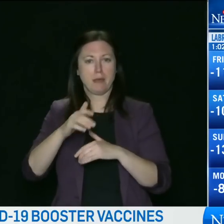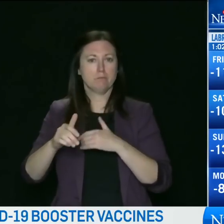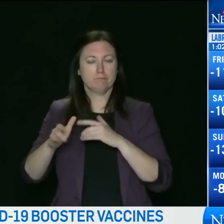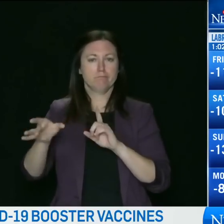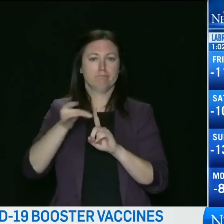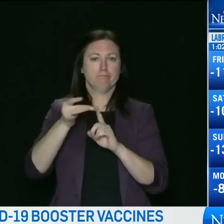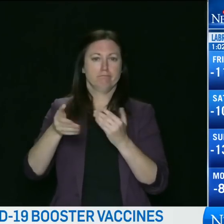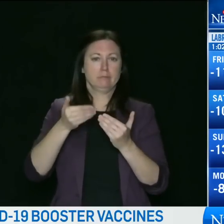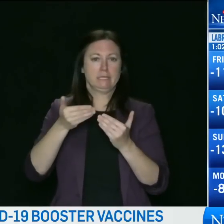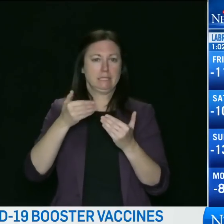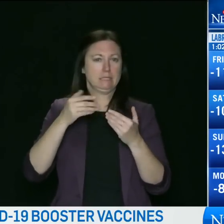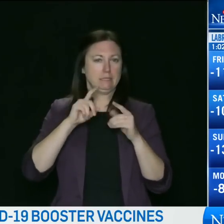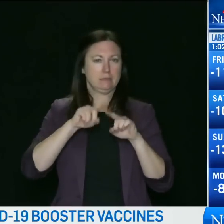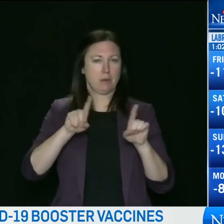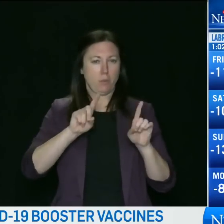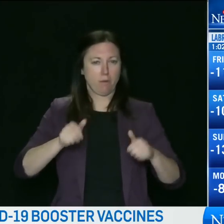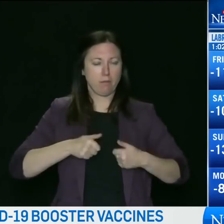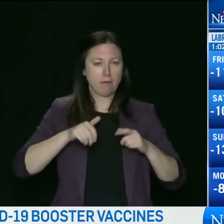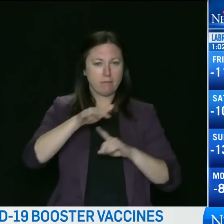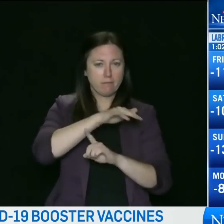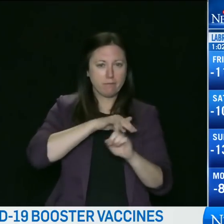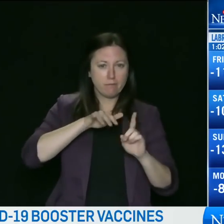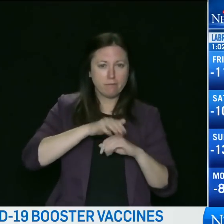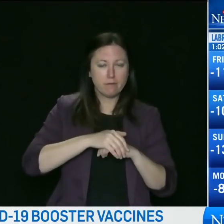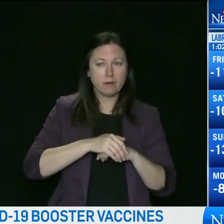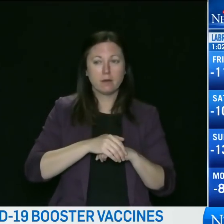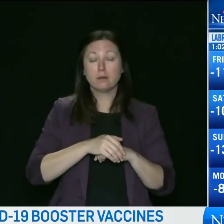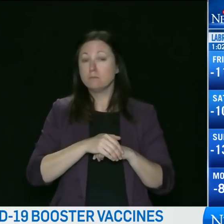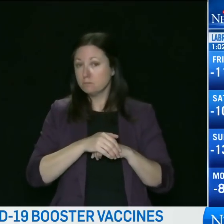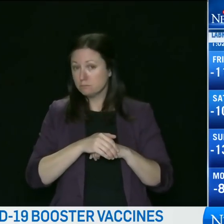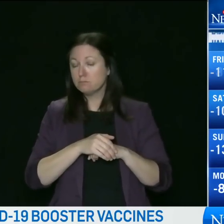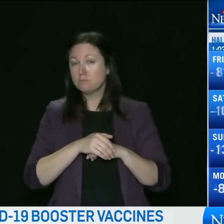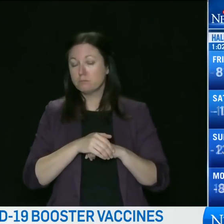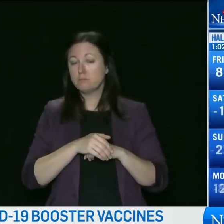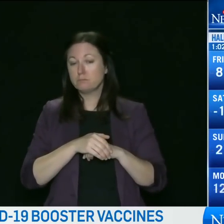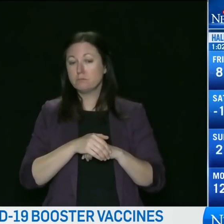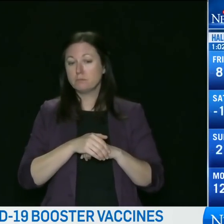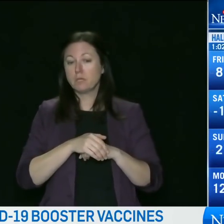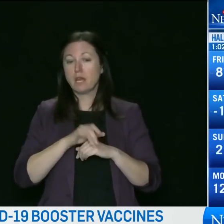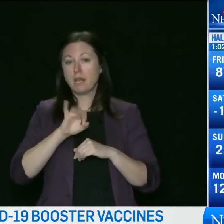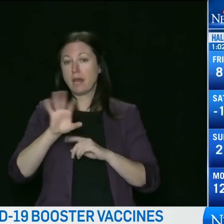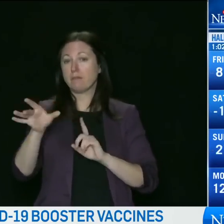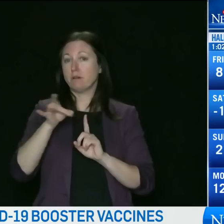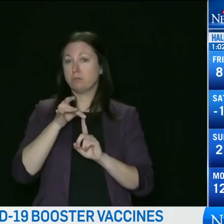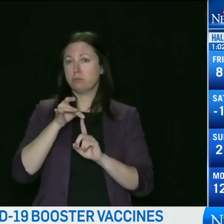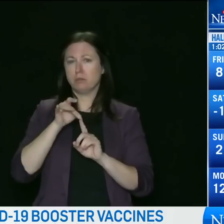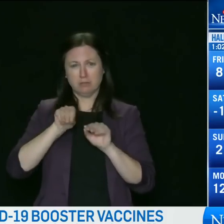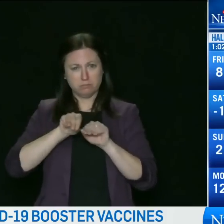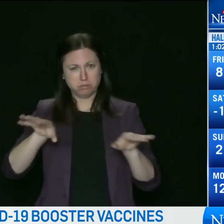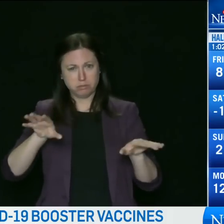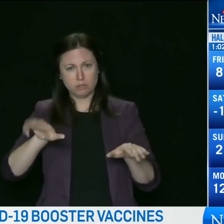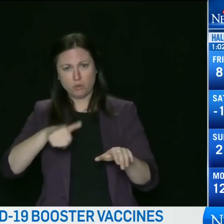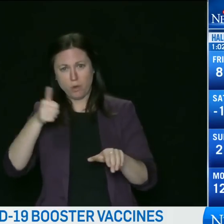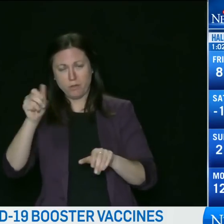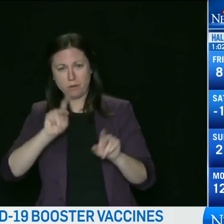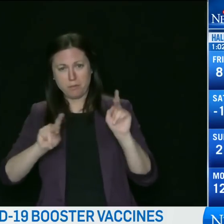CONDITIONS, RACIALIZED AND MARGINALIZED PEOPLE AND THAT THE